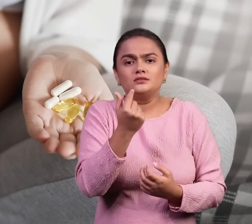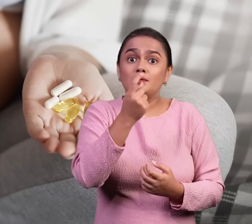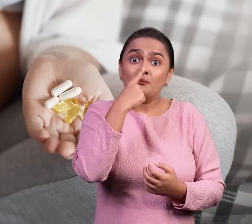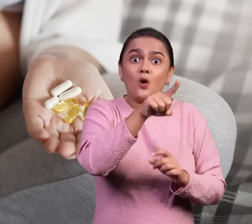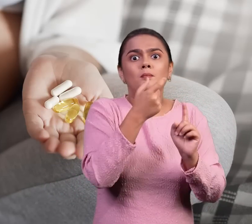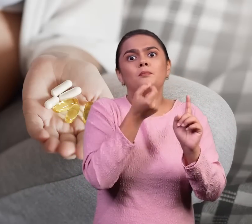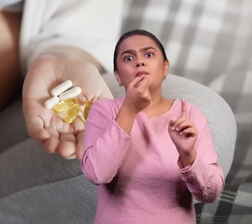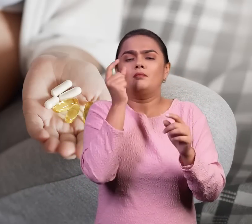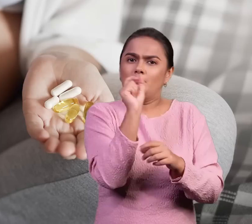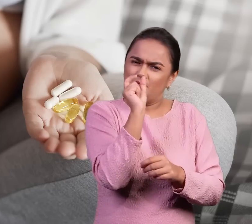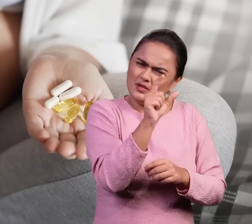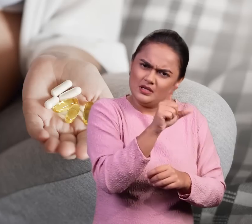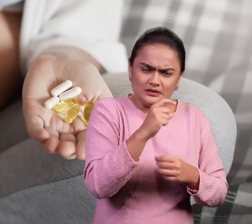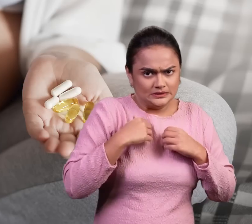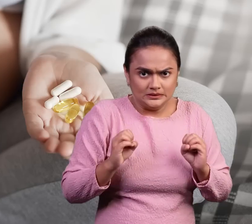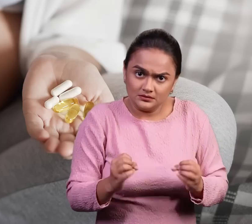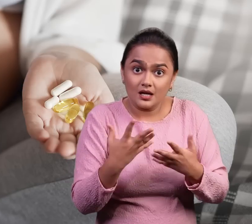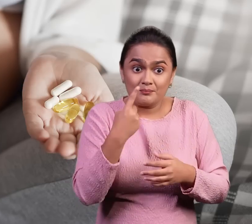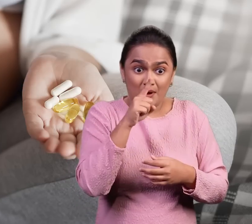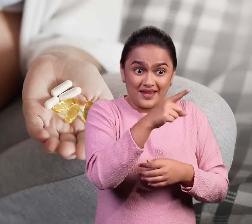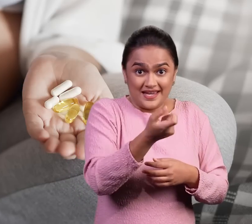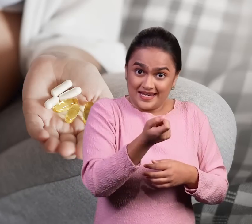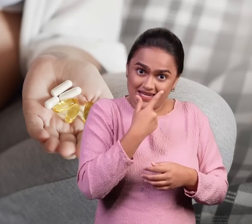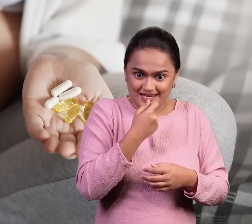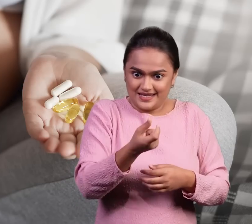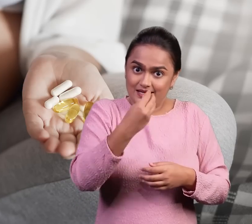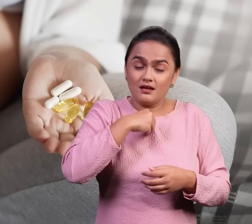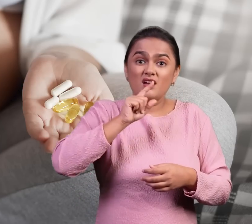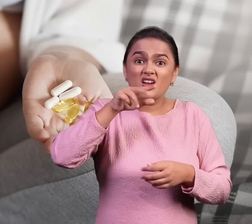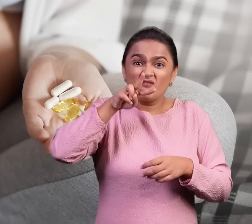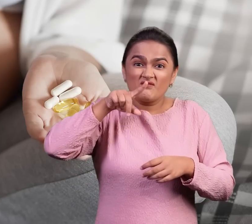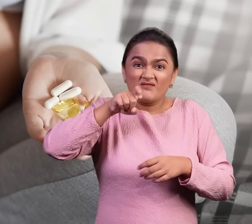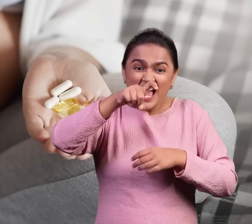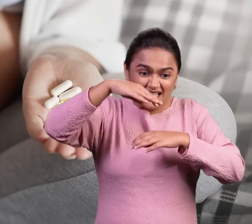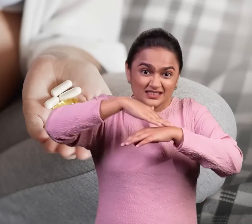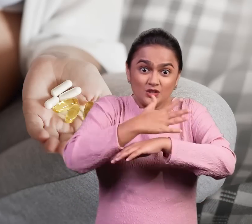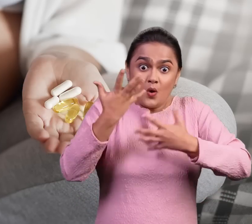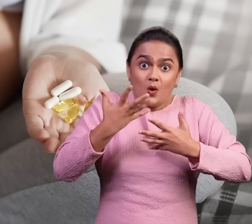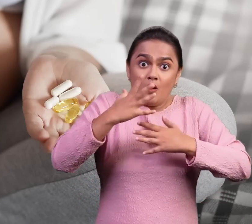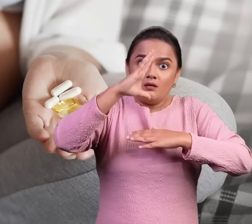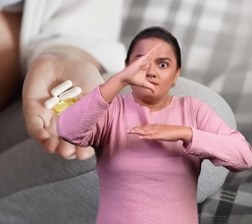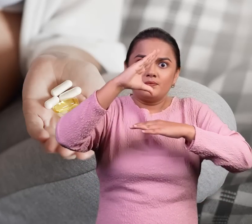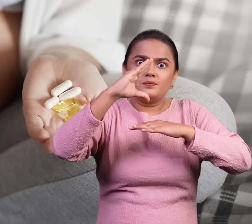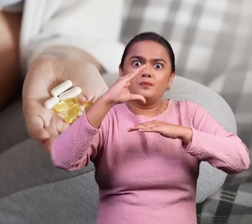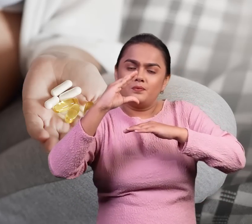The mother's medication starts, significantly decreasing the viral load in her body.